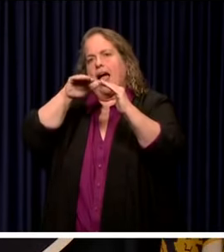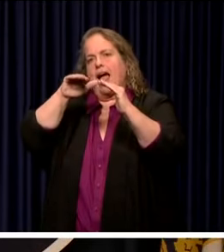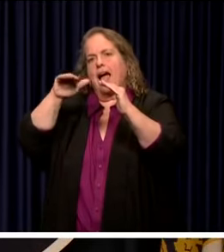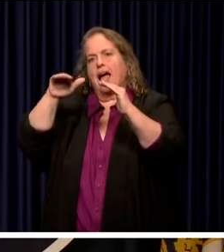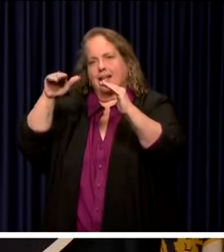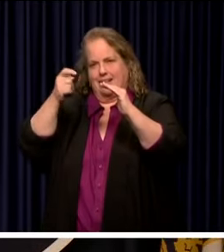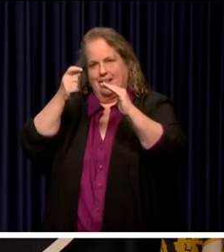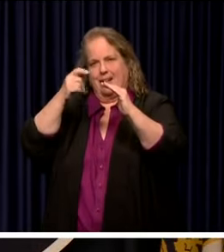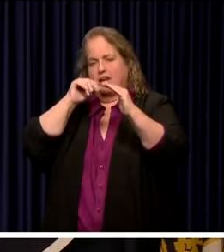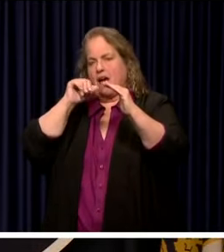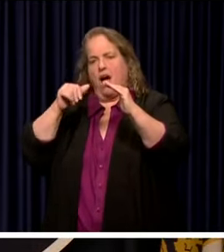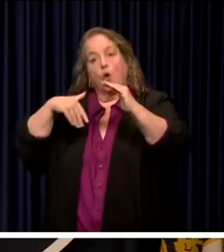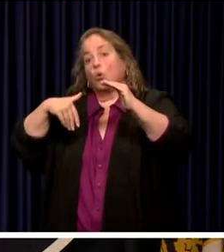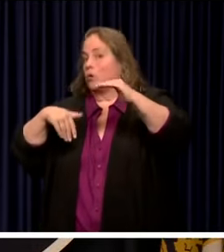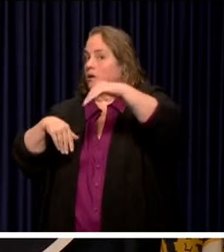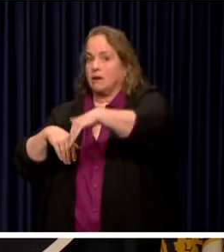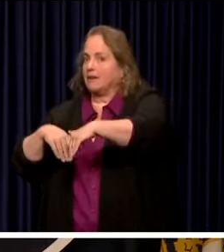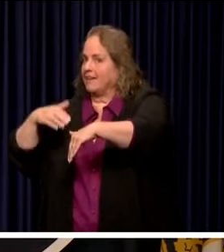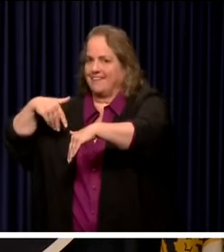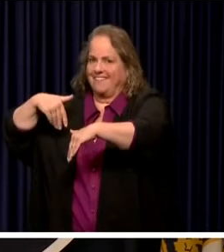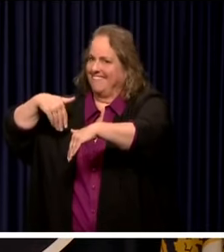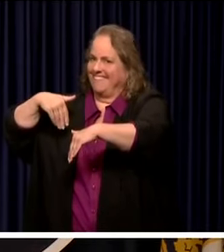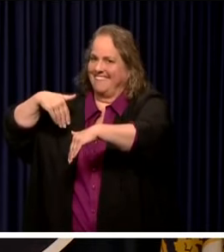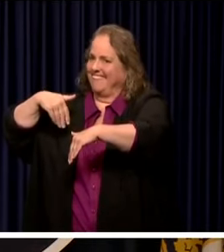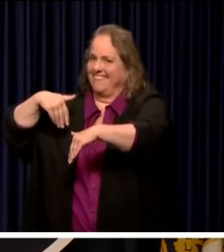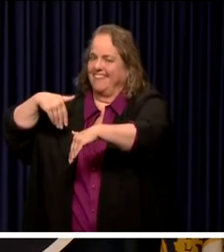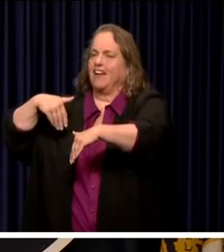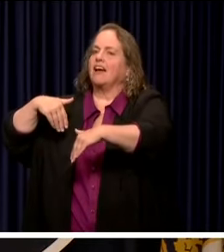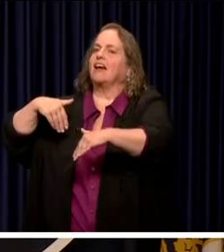165 KENTUCKIANS REALLY IMPORTANT